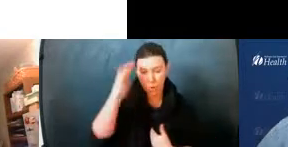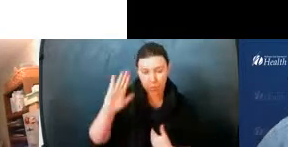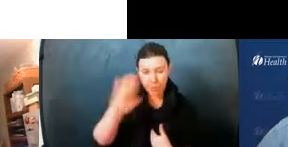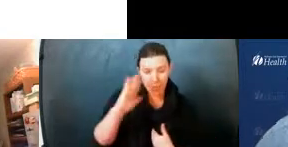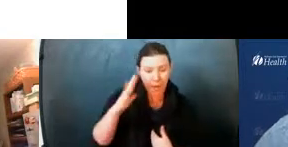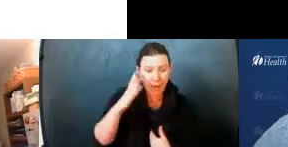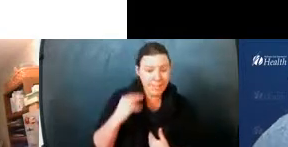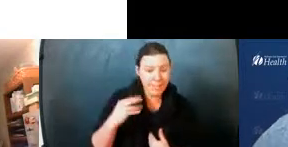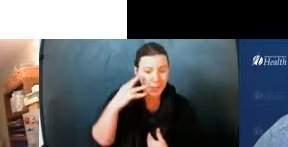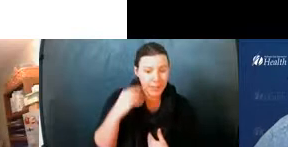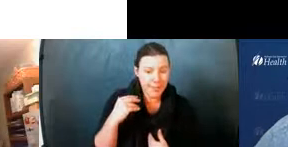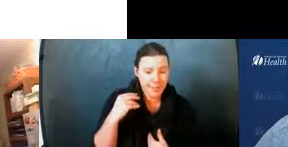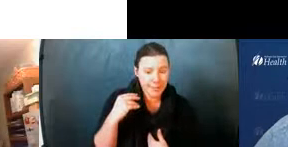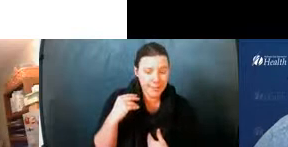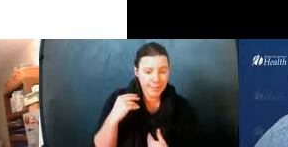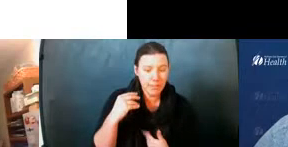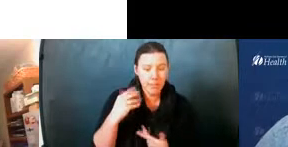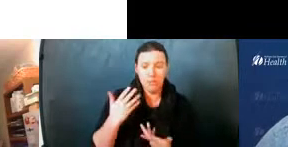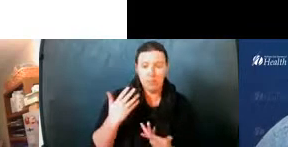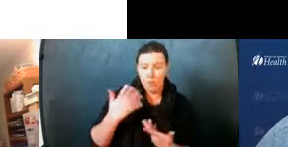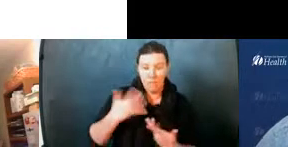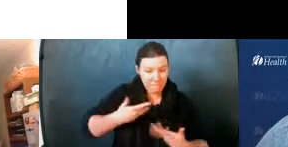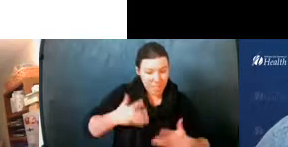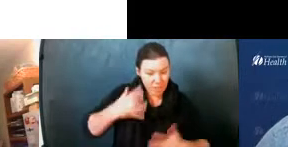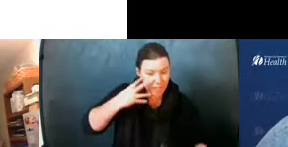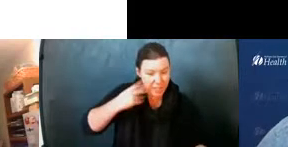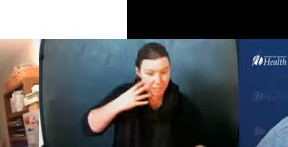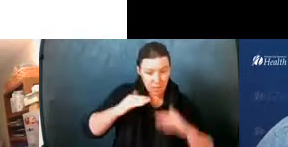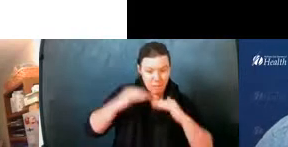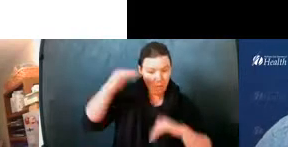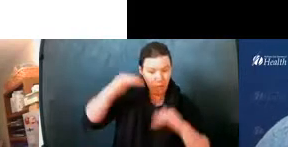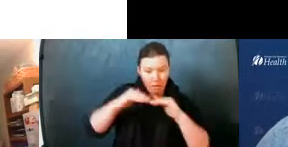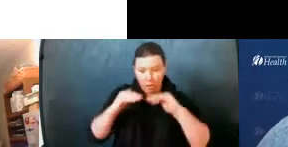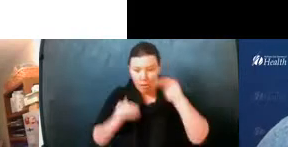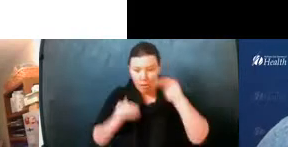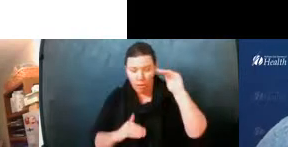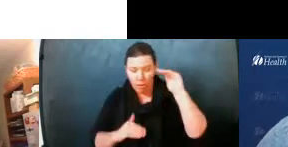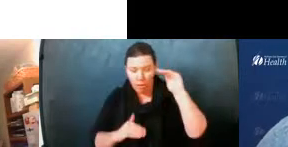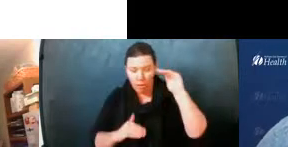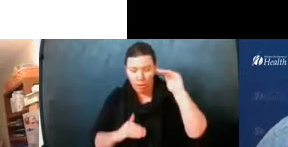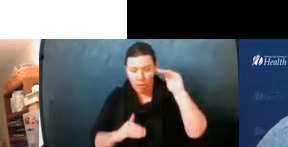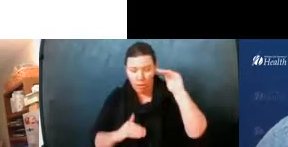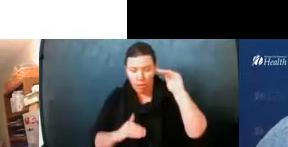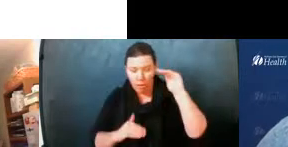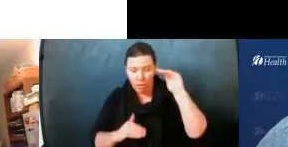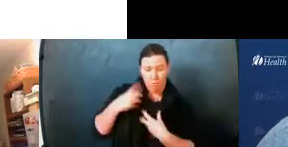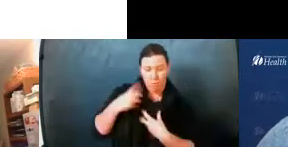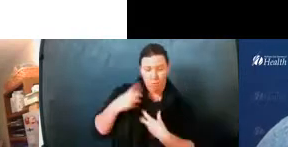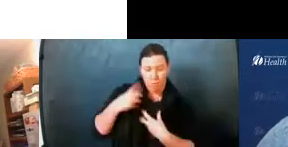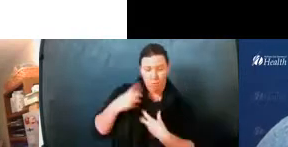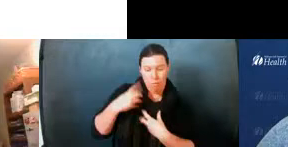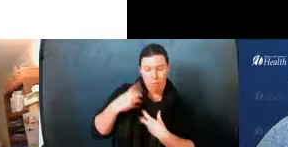We better wanna learn how it harms individuals and make, and be aware of its role in the health system.